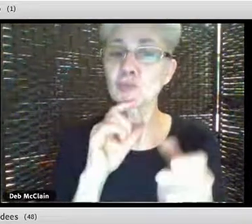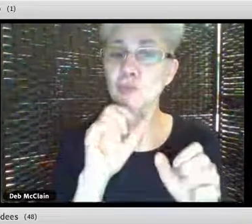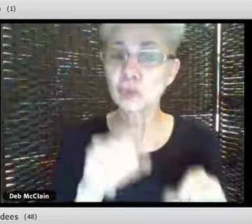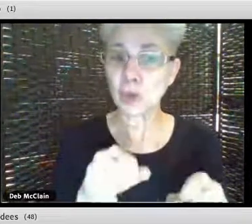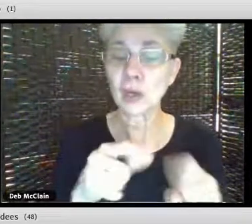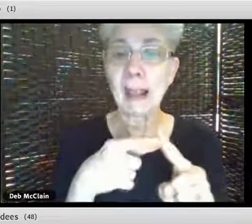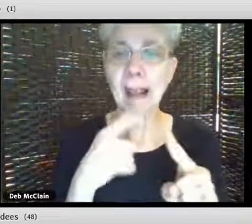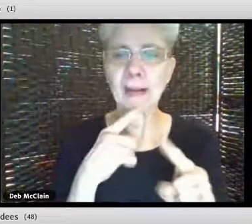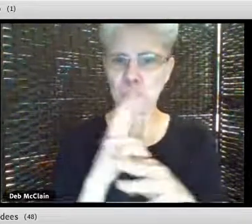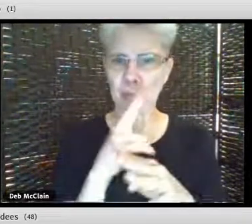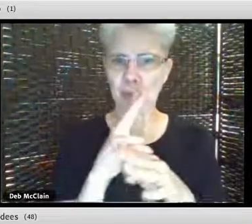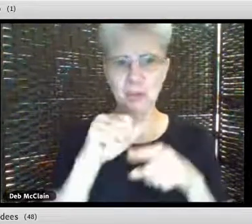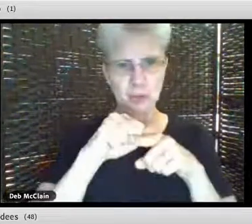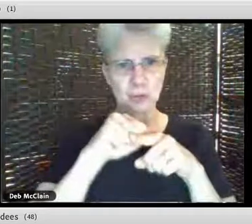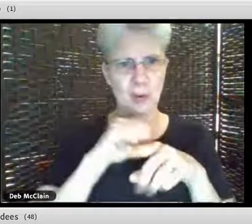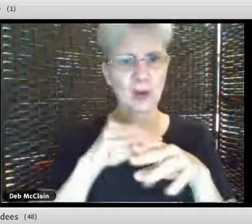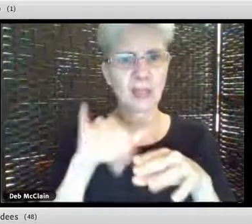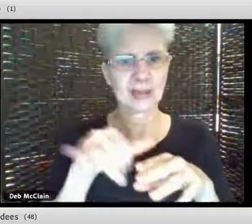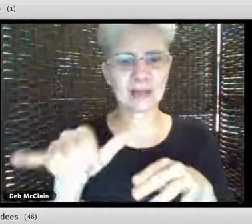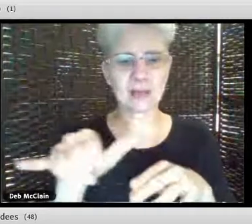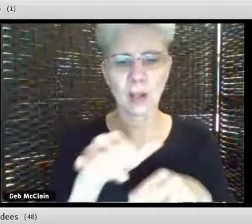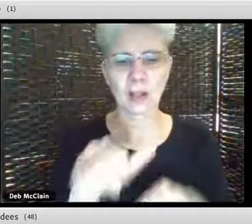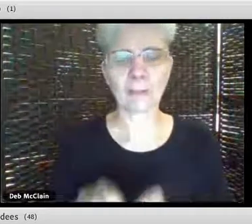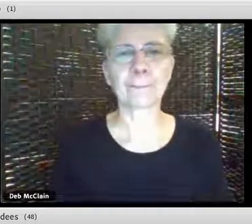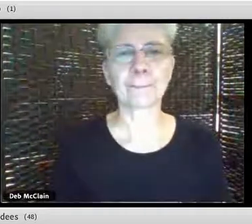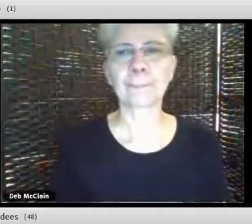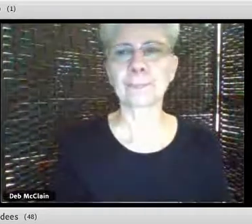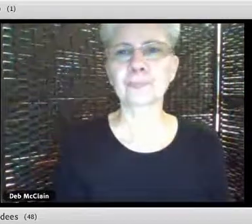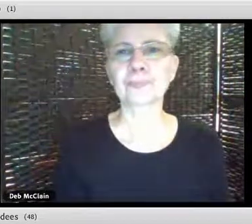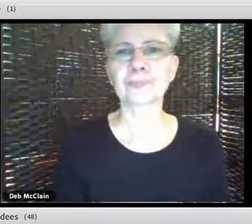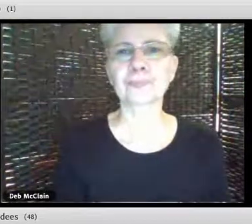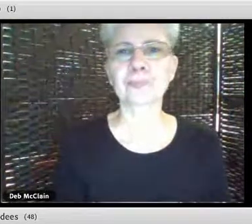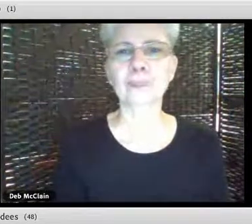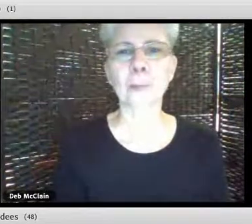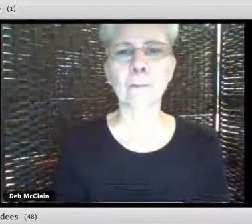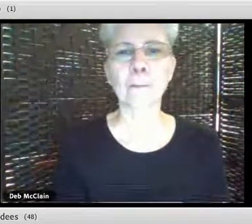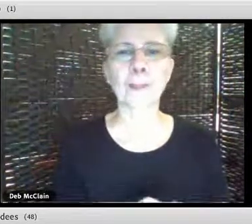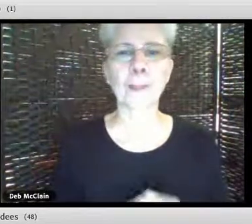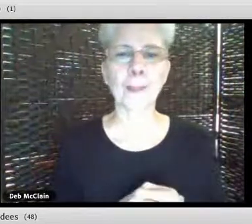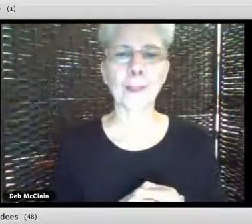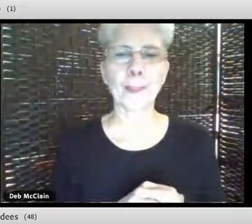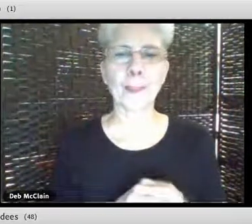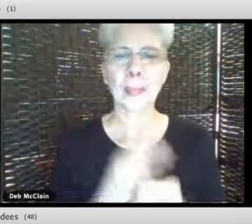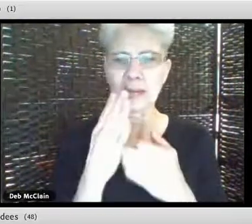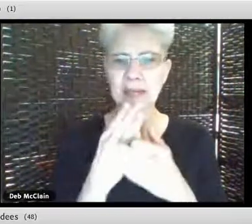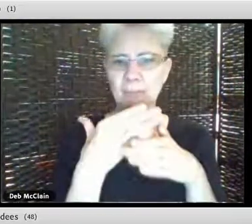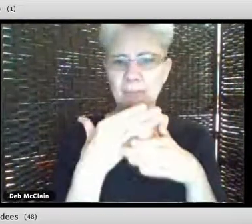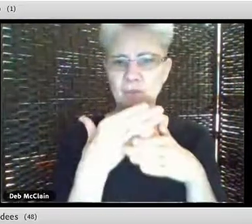and like I said, we'll do training on them as well. Okay. So let's go back. I'm going to stop sharing my screen.